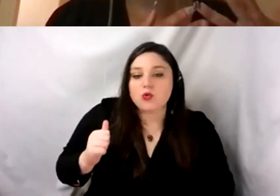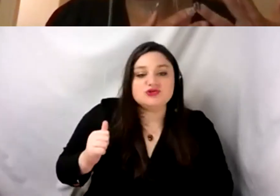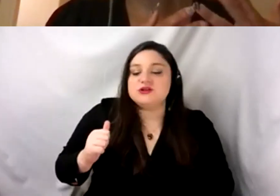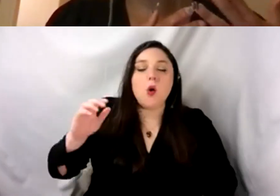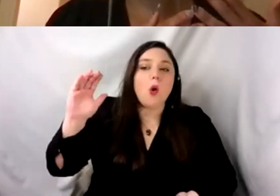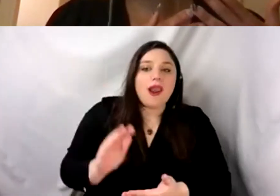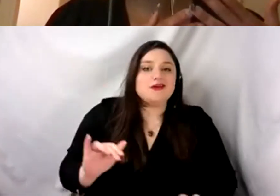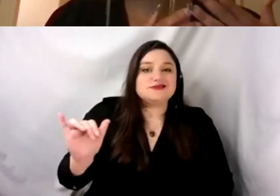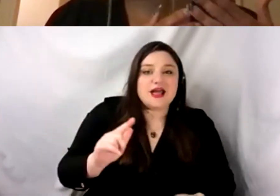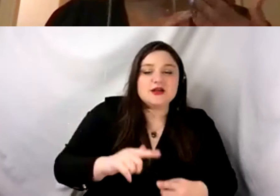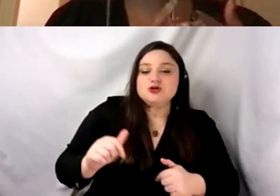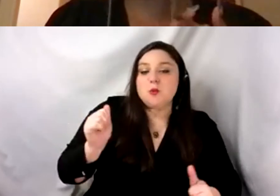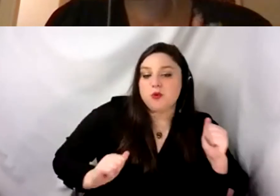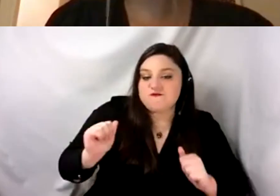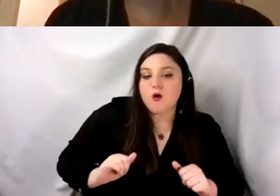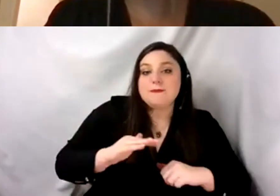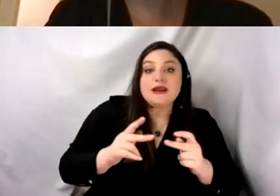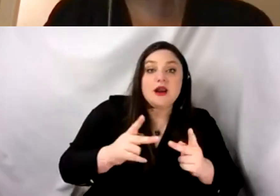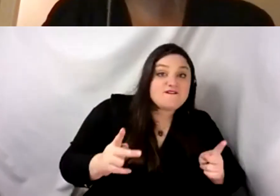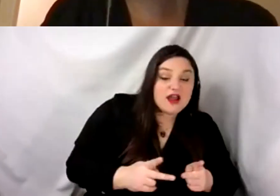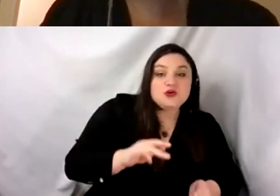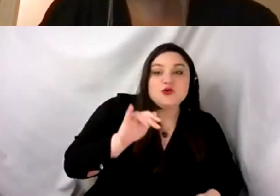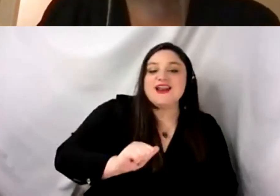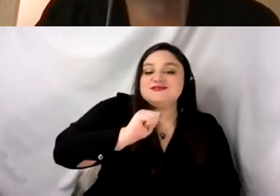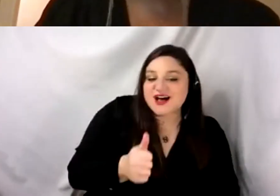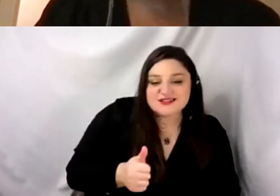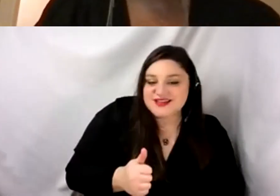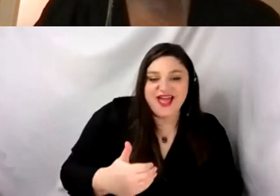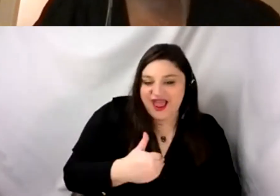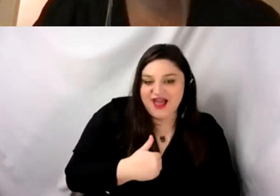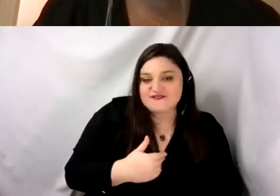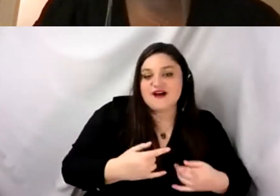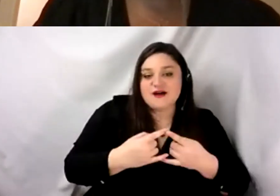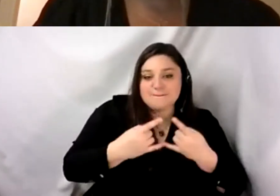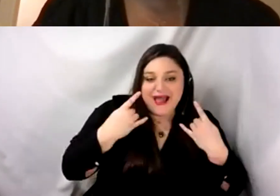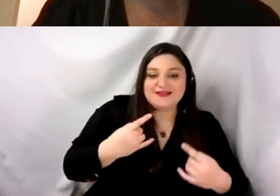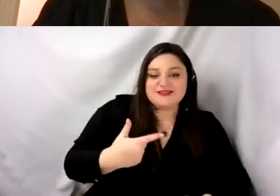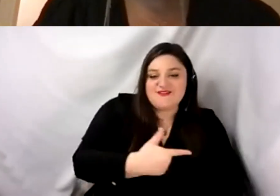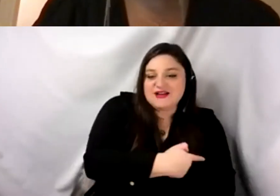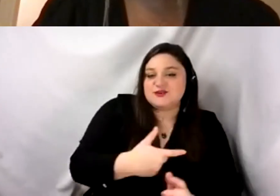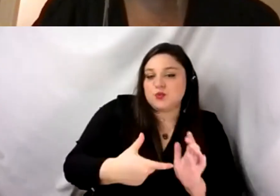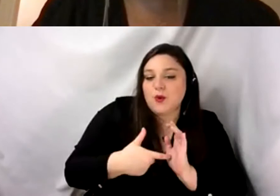or public safety requirements.